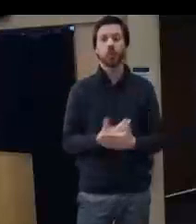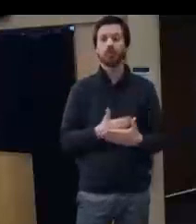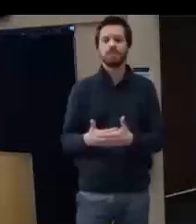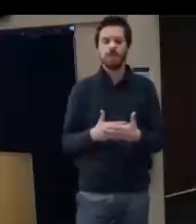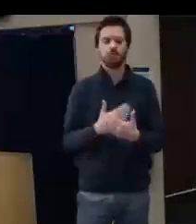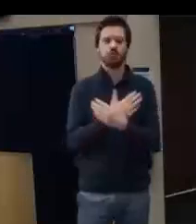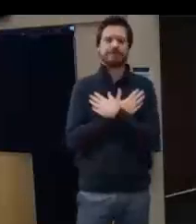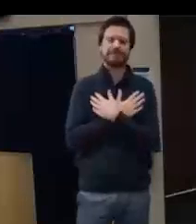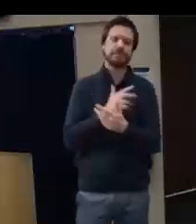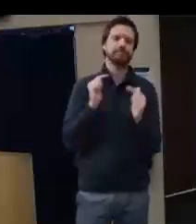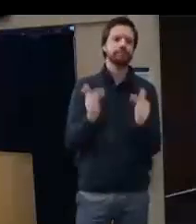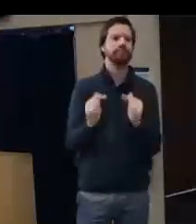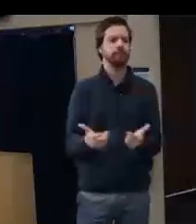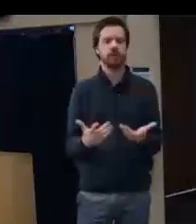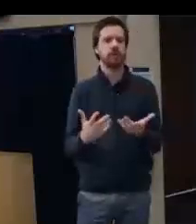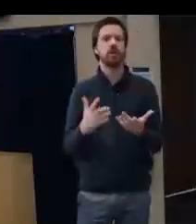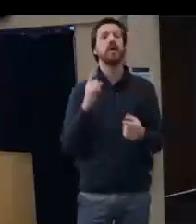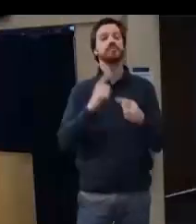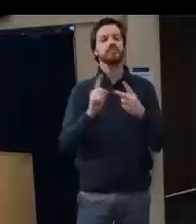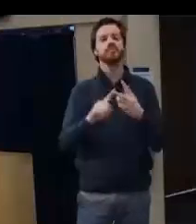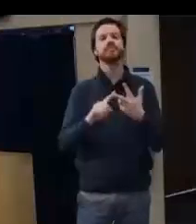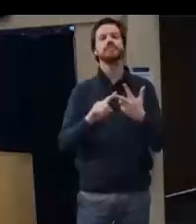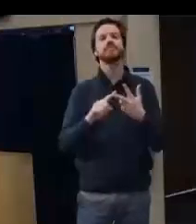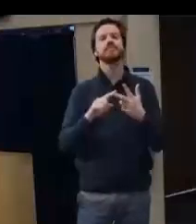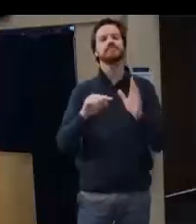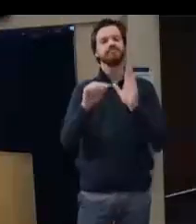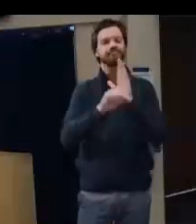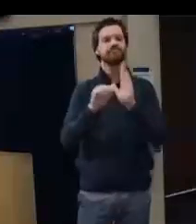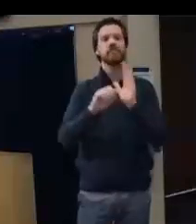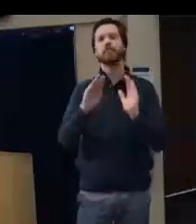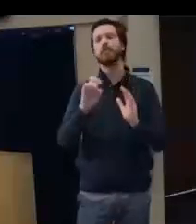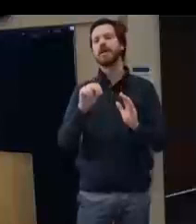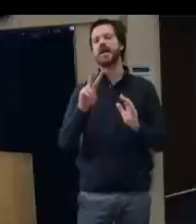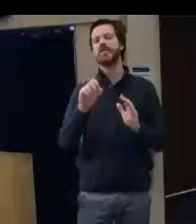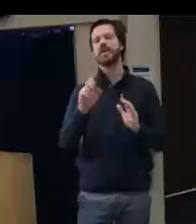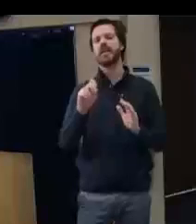good rest there are both adverse and benevolent childhood events they remain at risk for brain